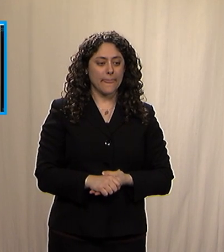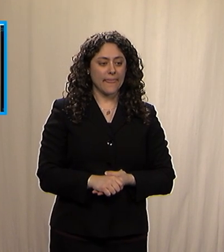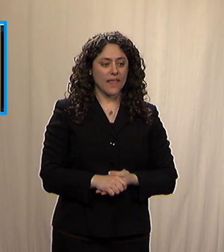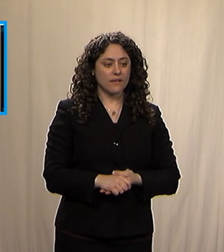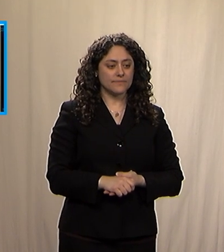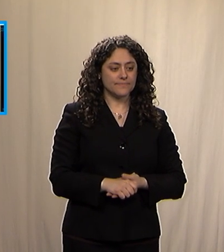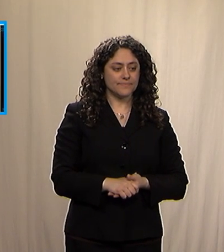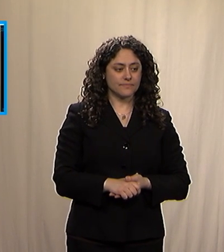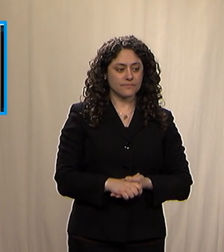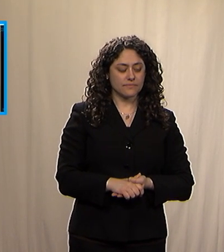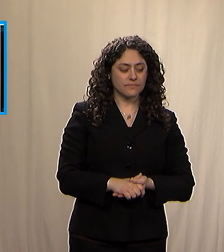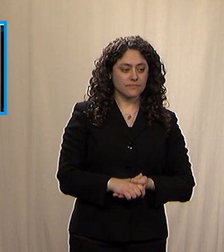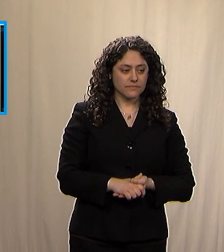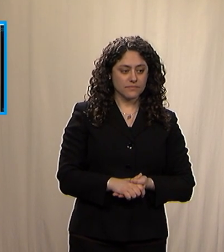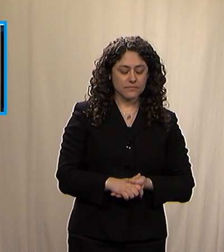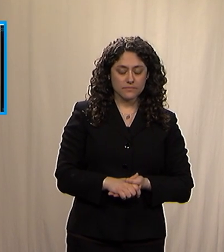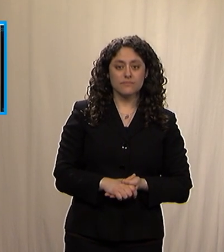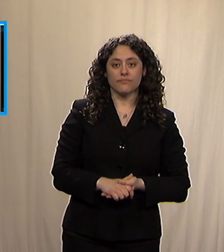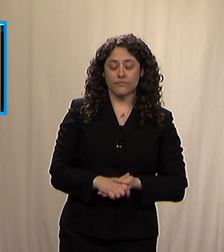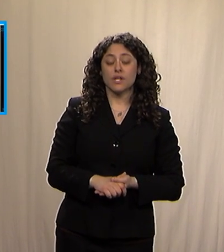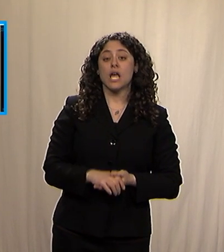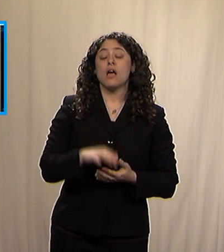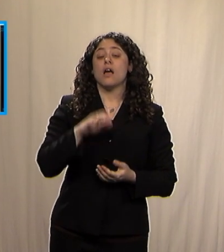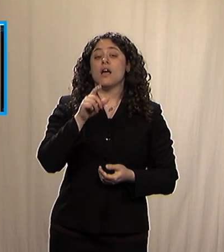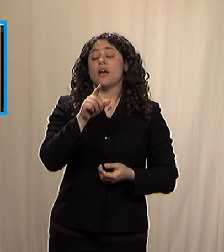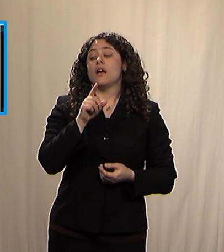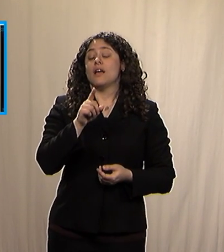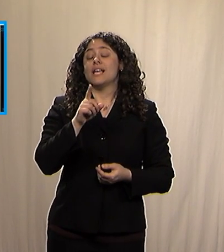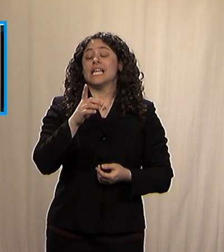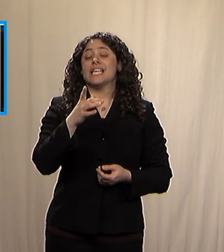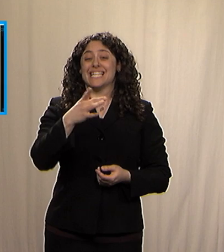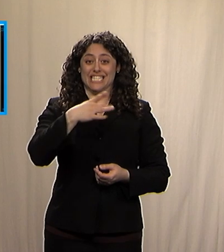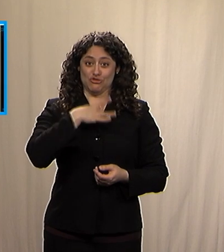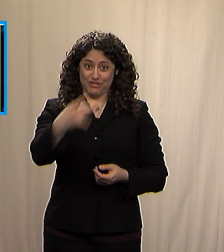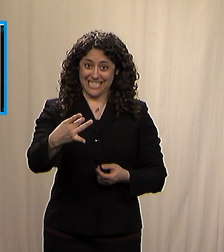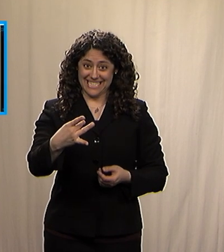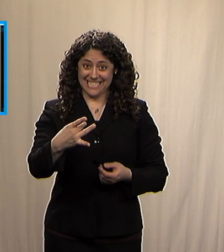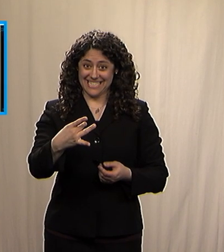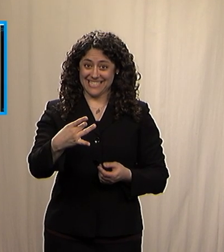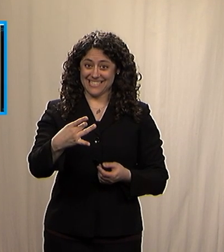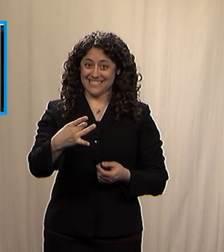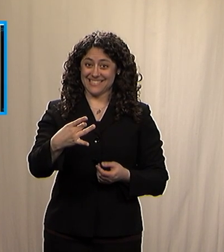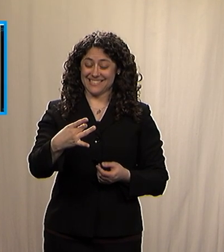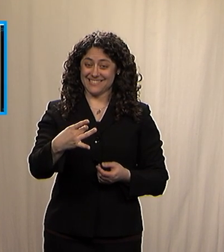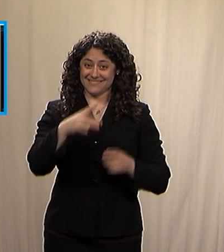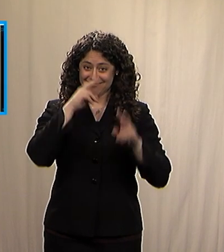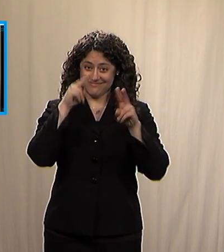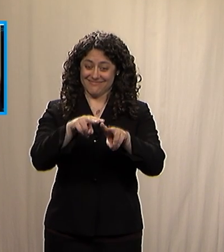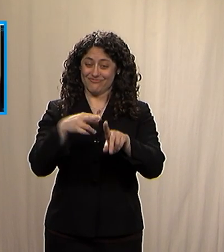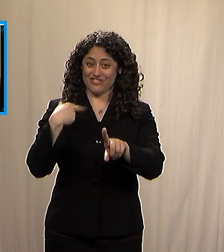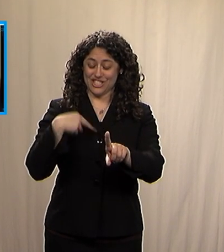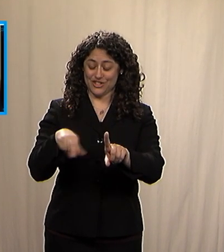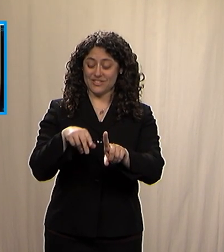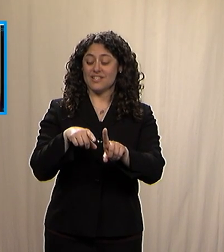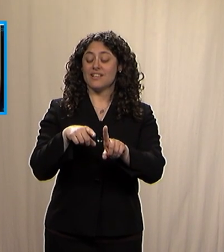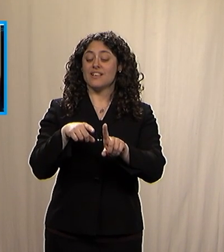It's an interesting area to look at. Because you're talking about how do I align with people